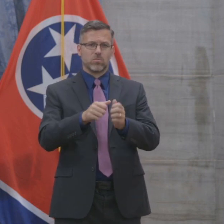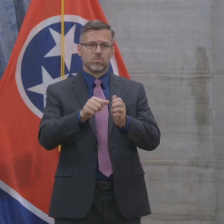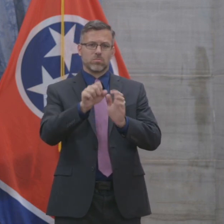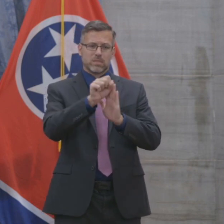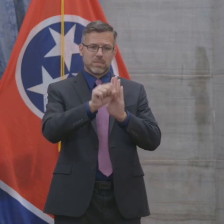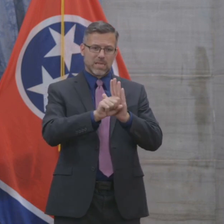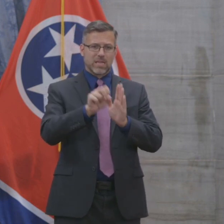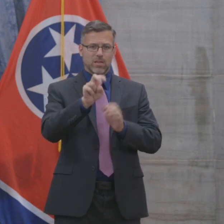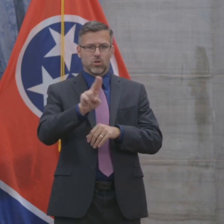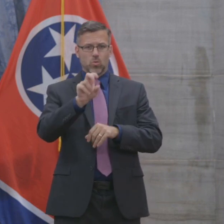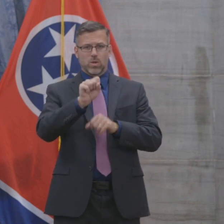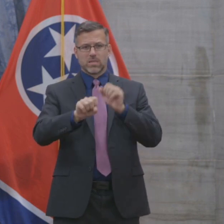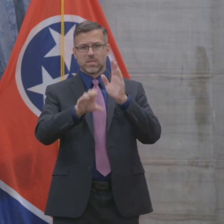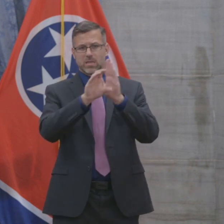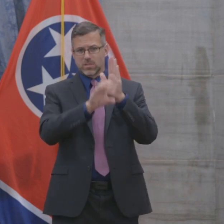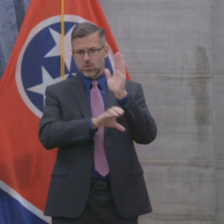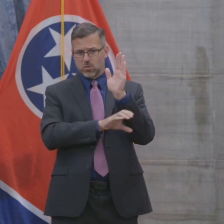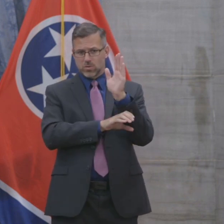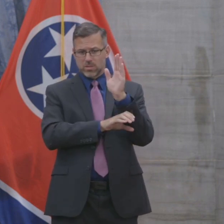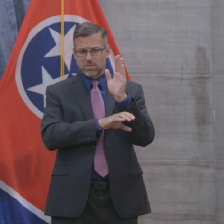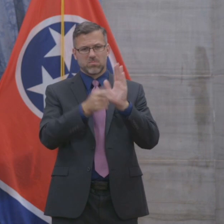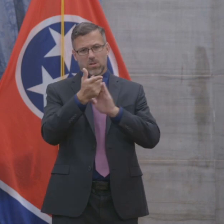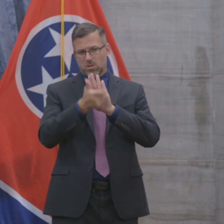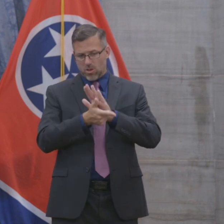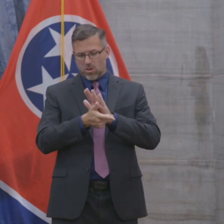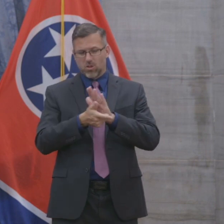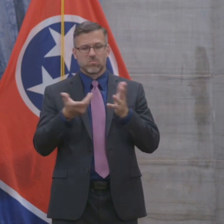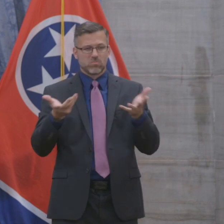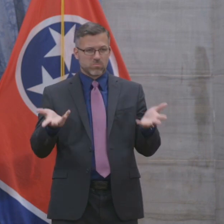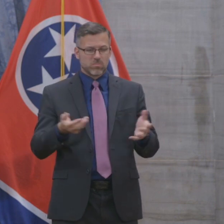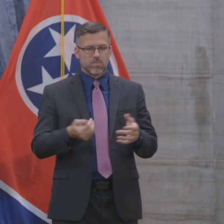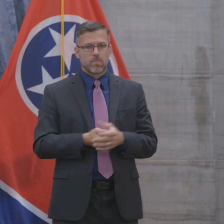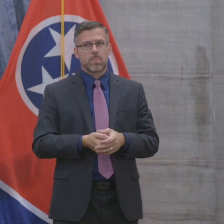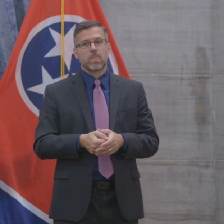decisions such as masks. I mean, how -- how confident are